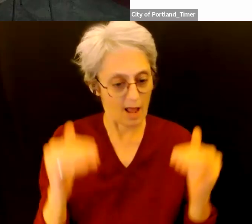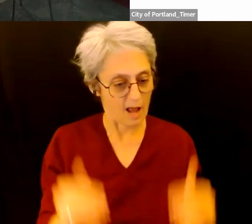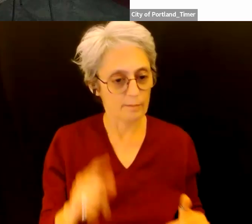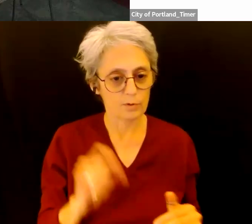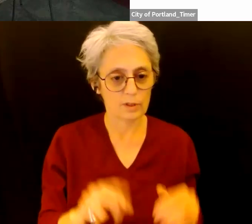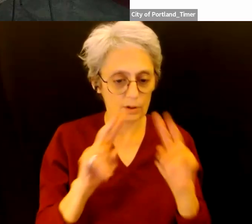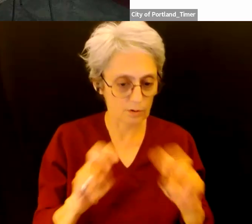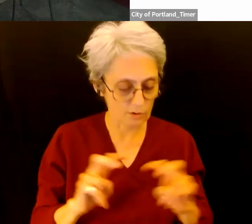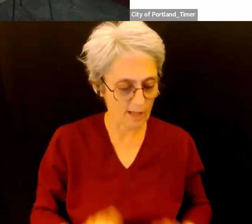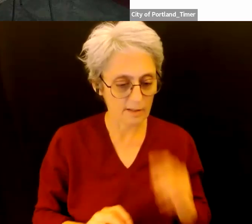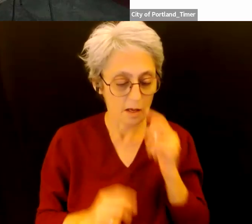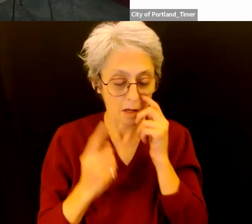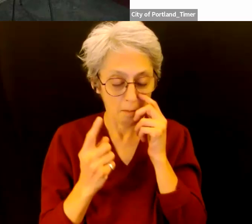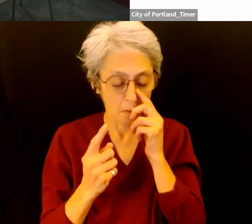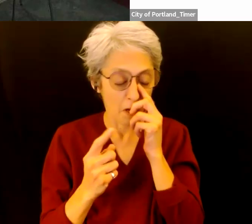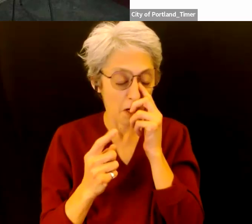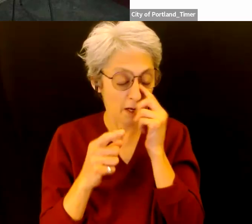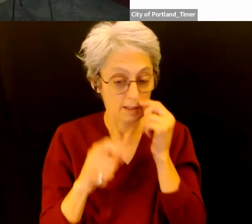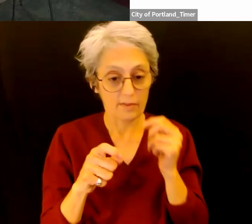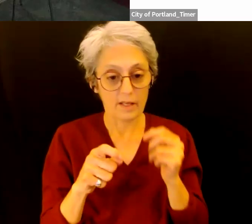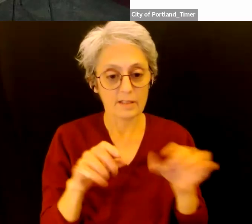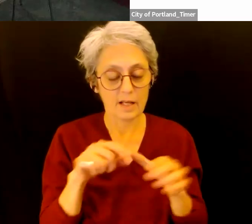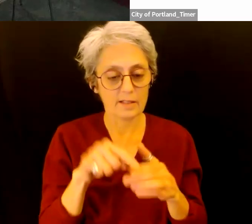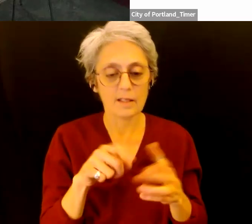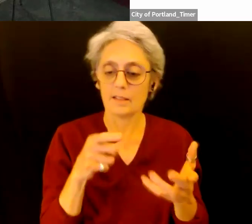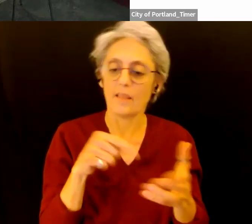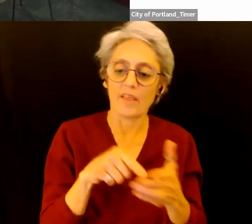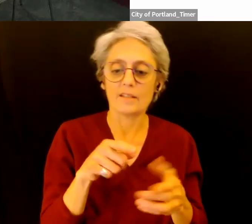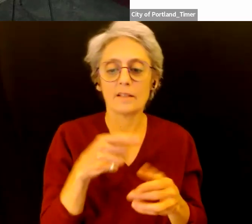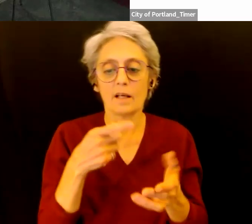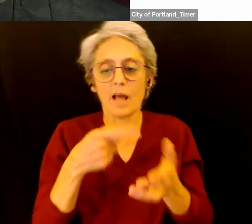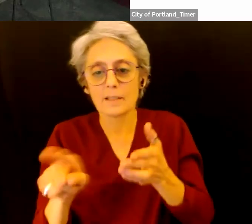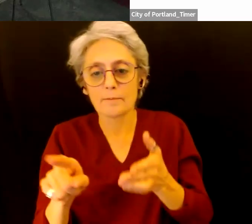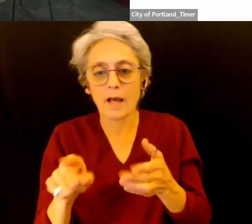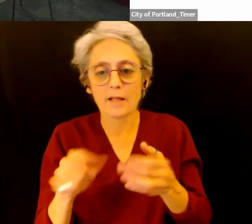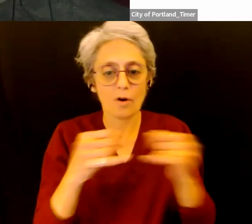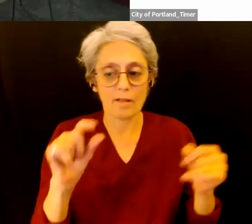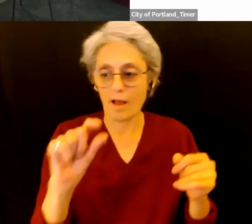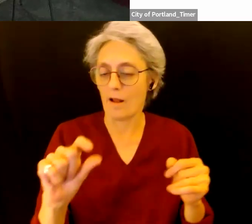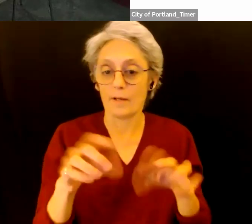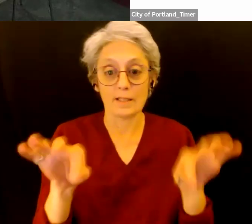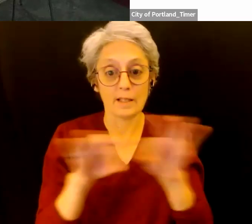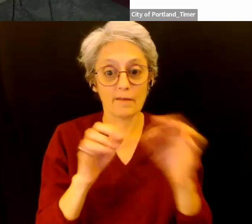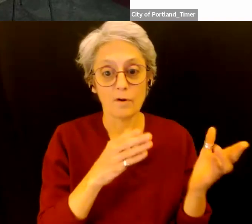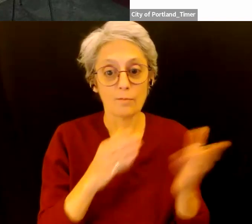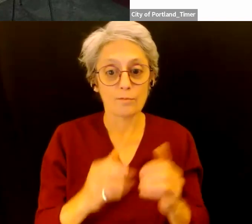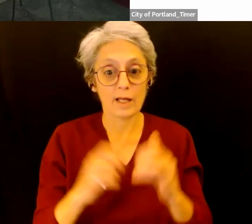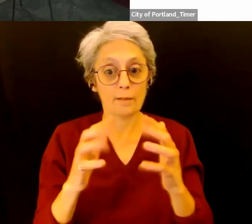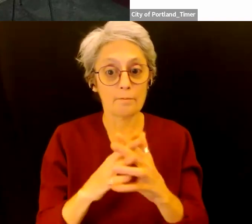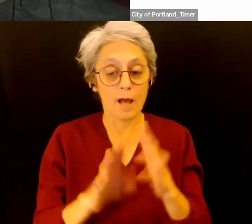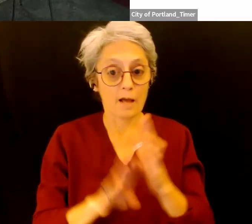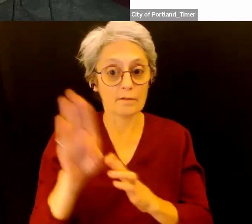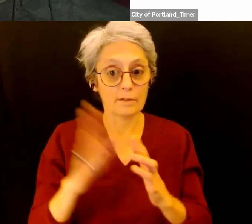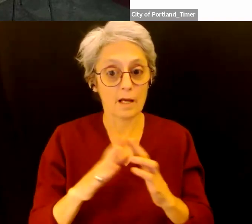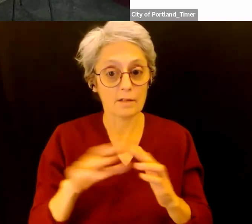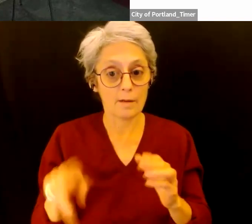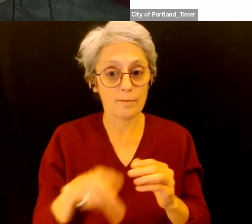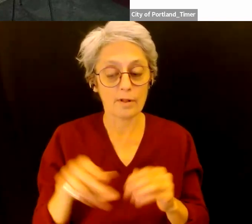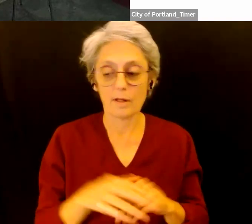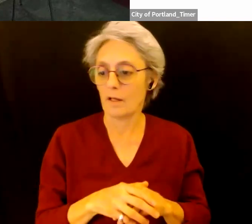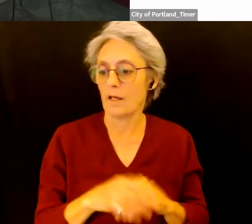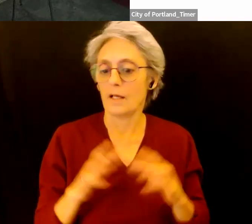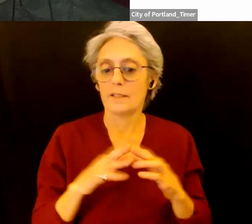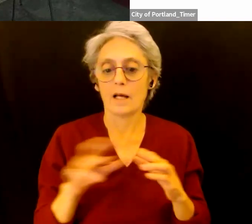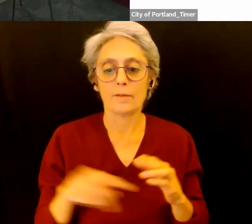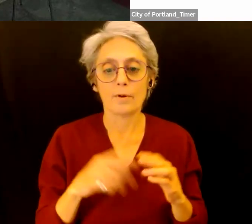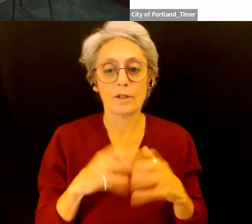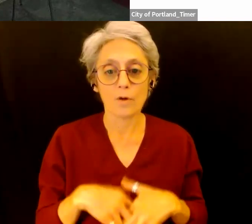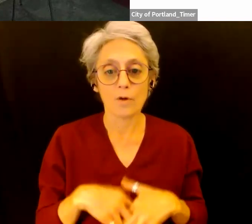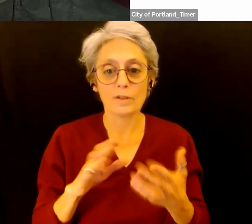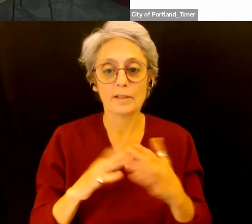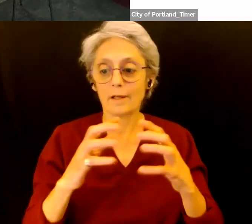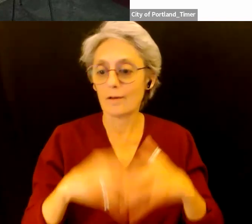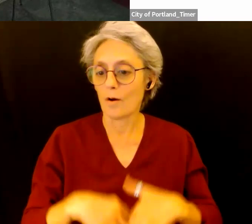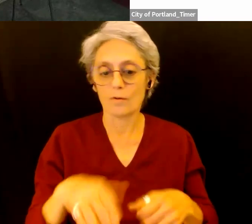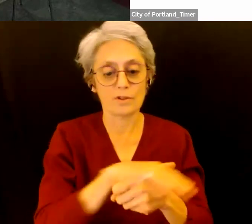Number one, is this expense or this line item essential for bringing downtown Portland back? As downtown Portland goes, the city goes, the region goes, the state goes.